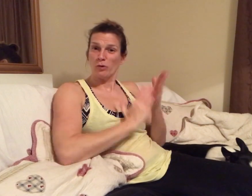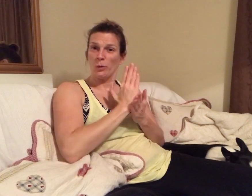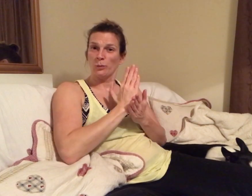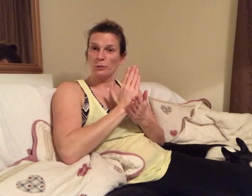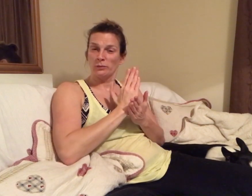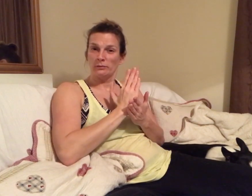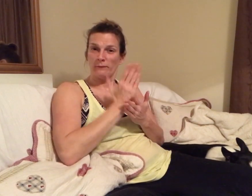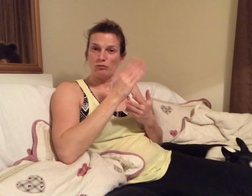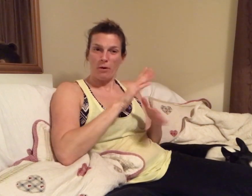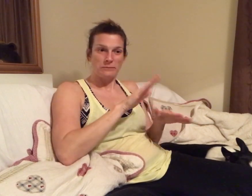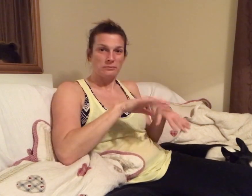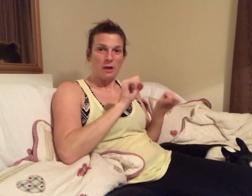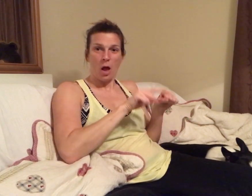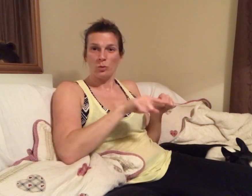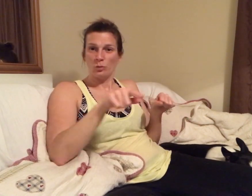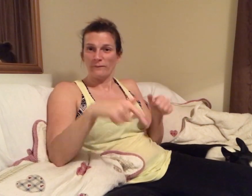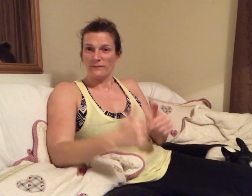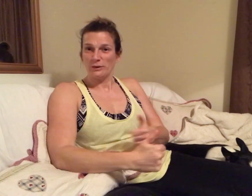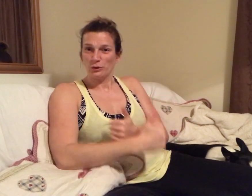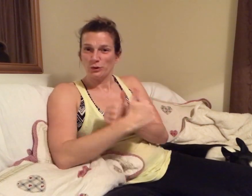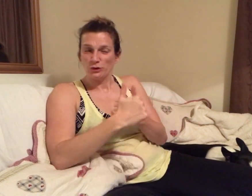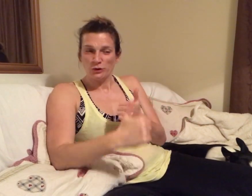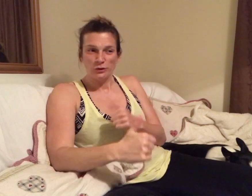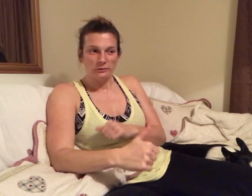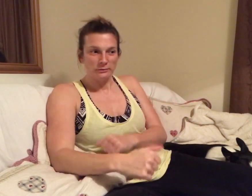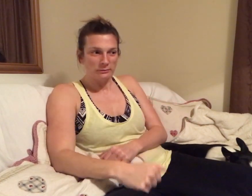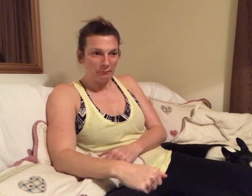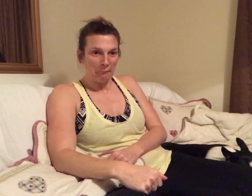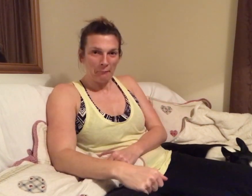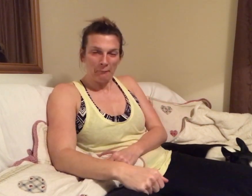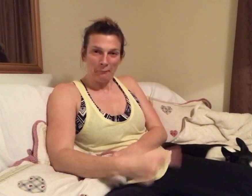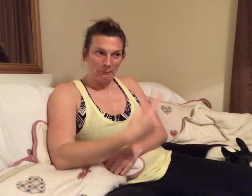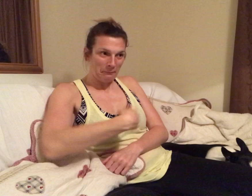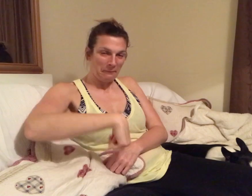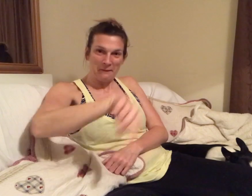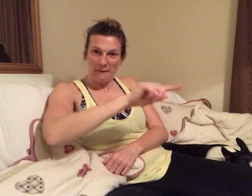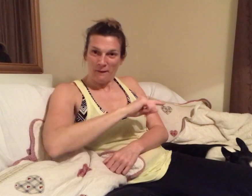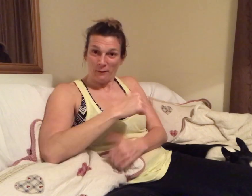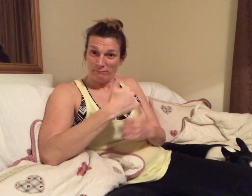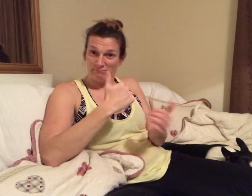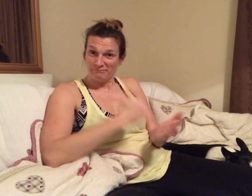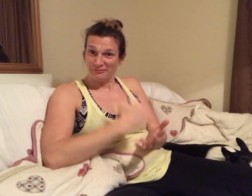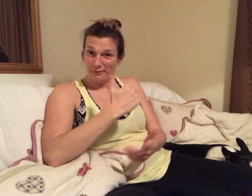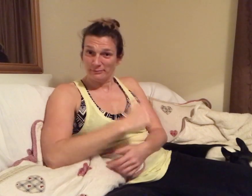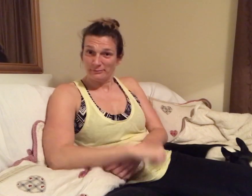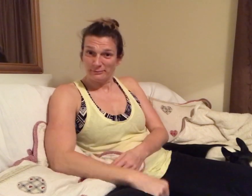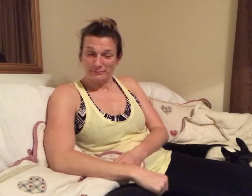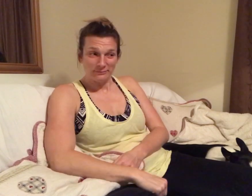Watching the run through, from start to finish! Everyone was brilliant!